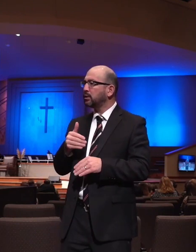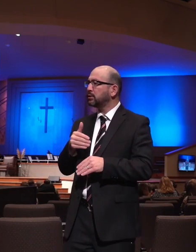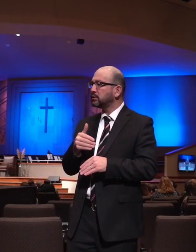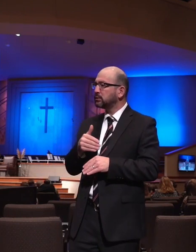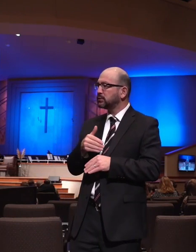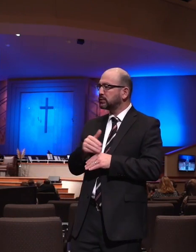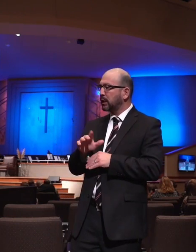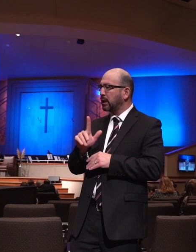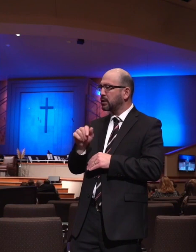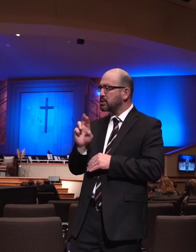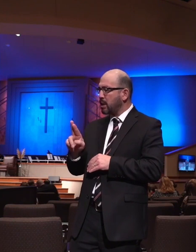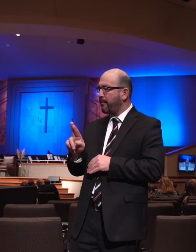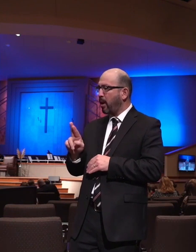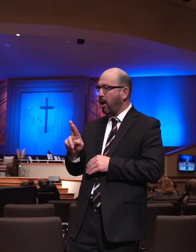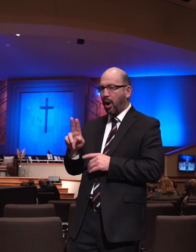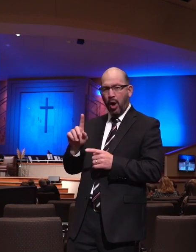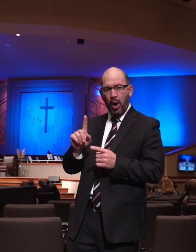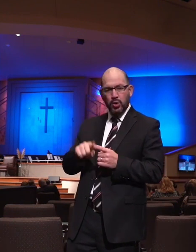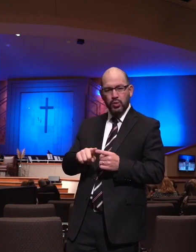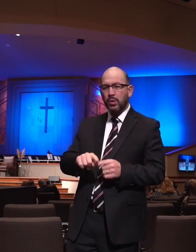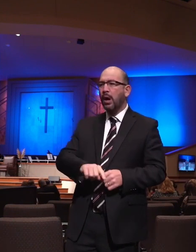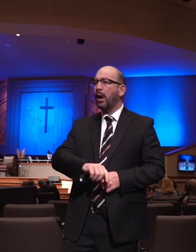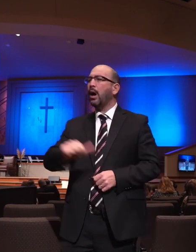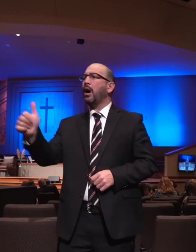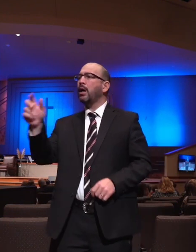the king of Israel this is a political matter that we need to take care of